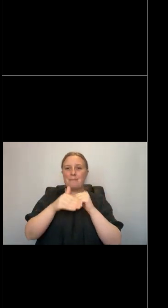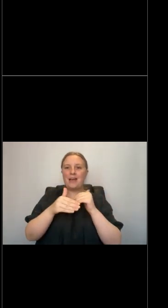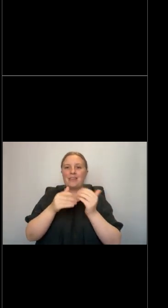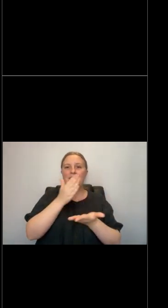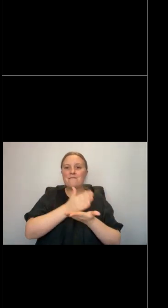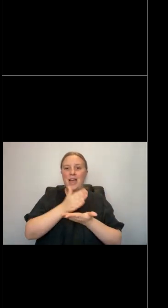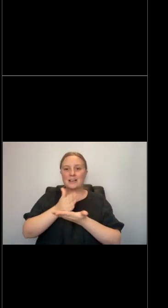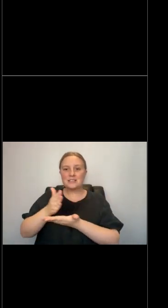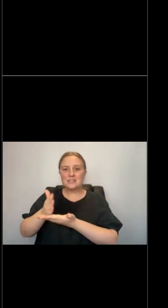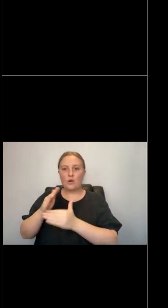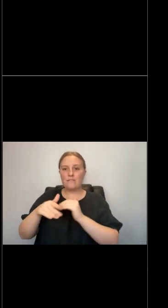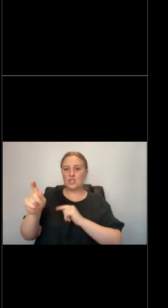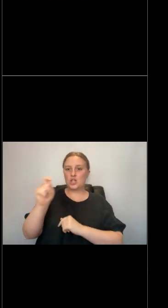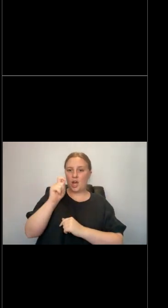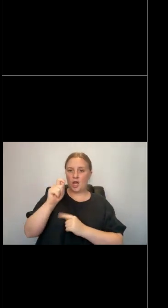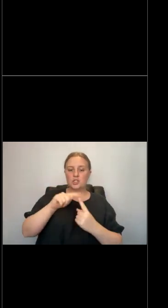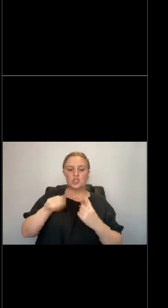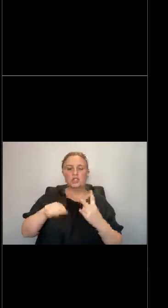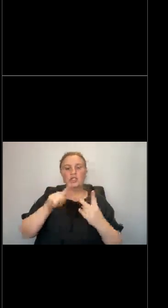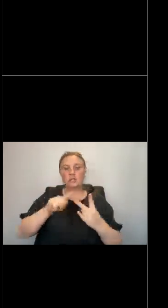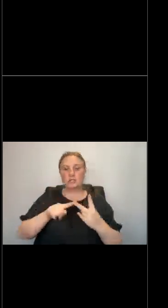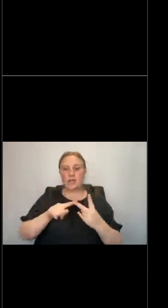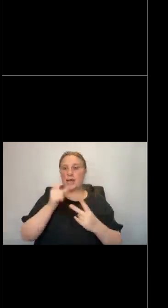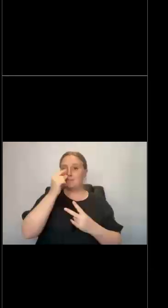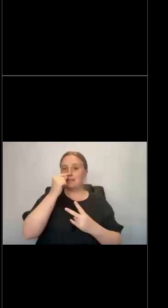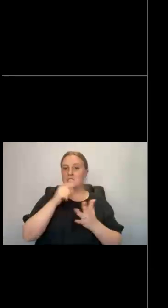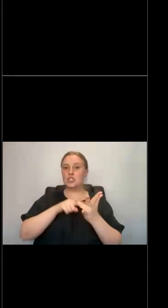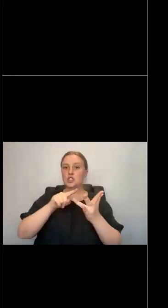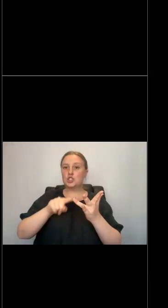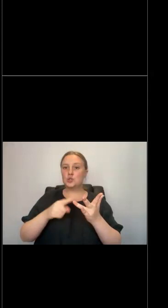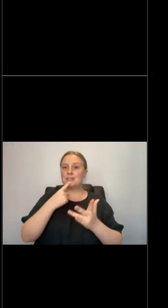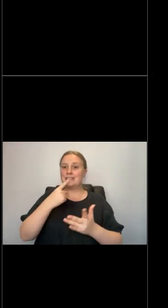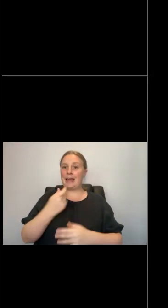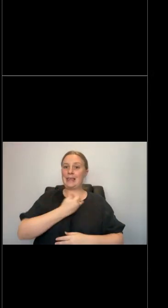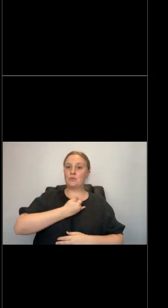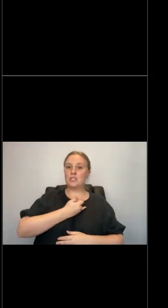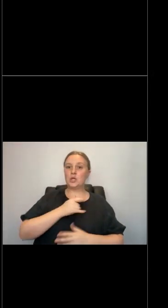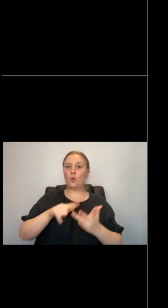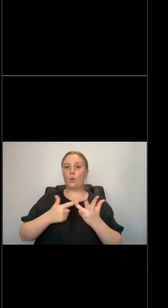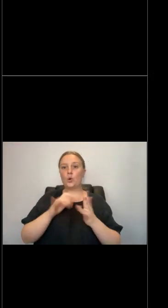to the ability to plea, to the charge and to exercise the right of challenge.